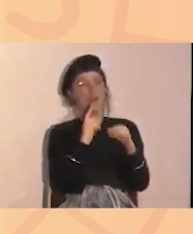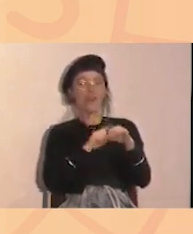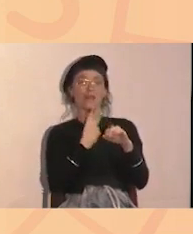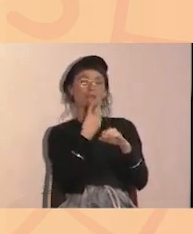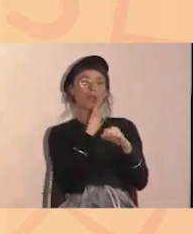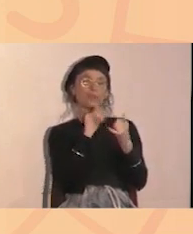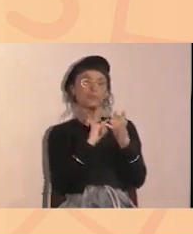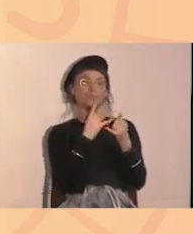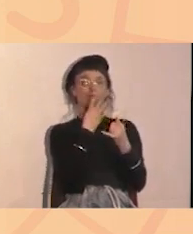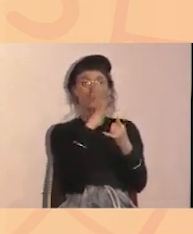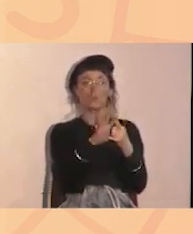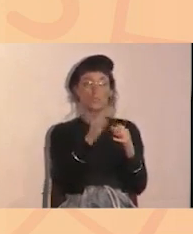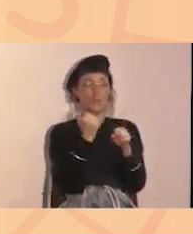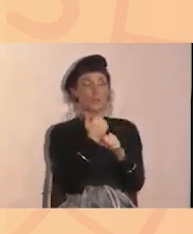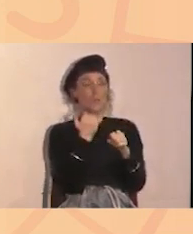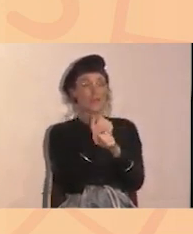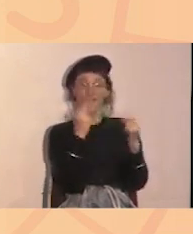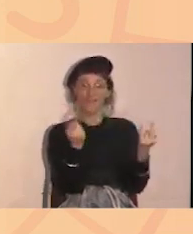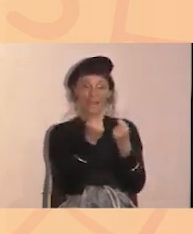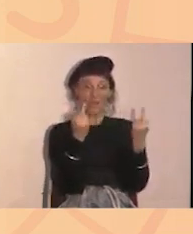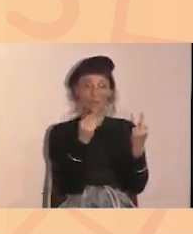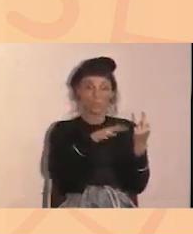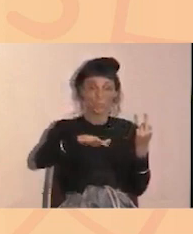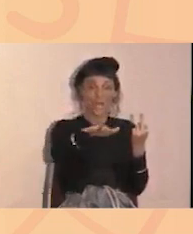And I think that was a big part of me choosing to no longer have such